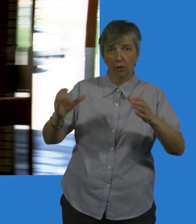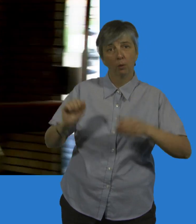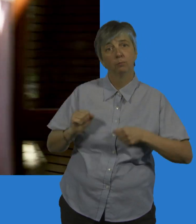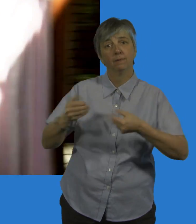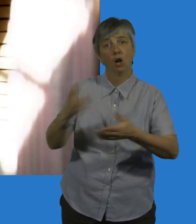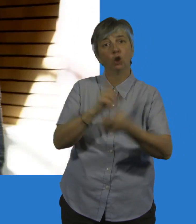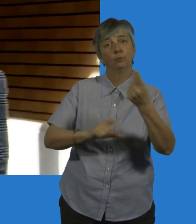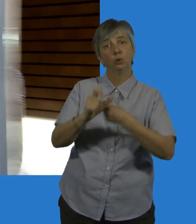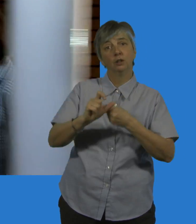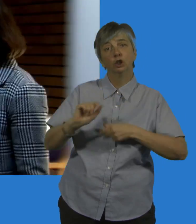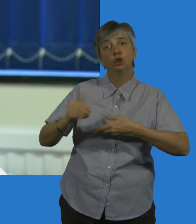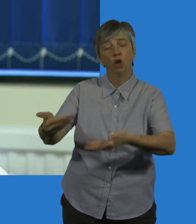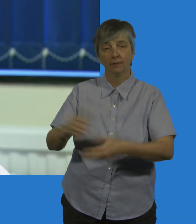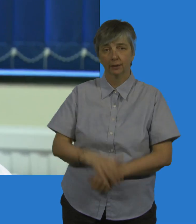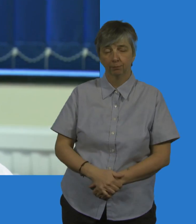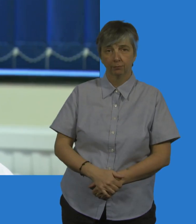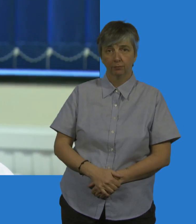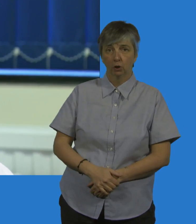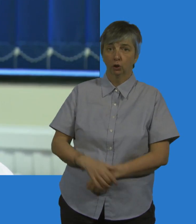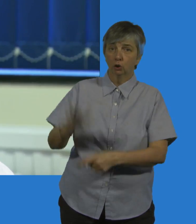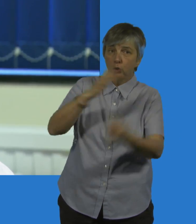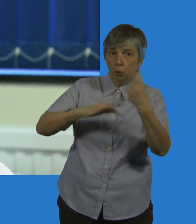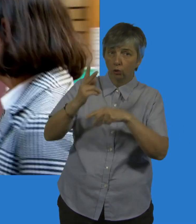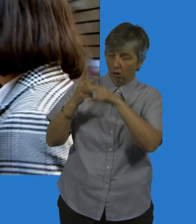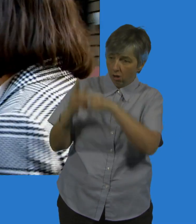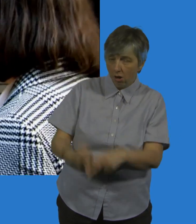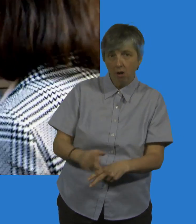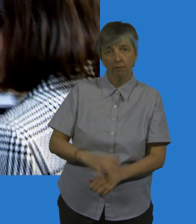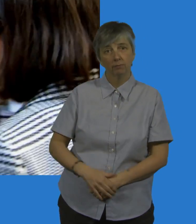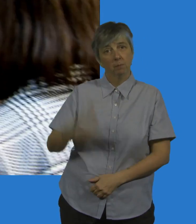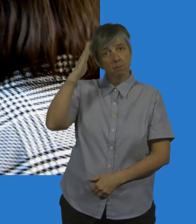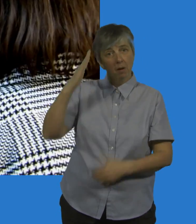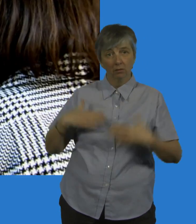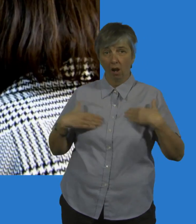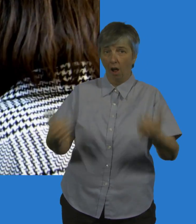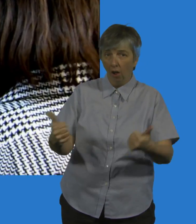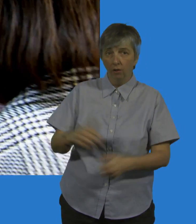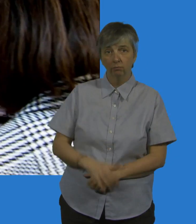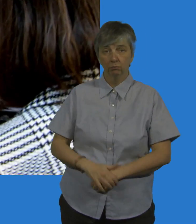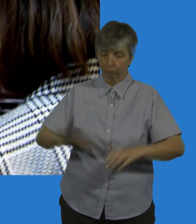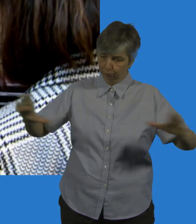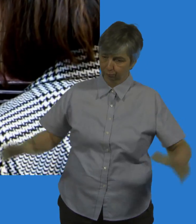services, social care, and mental health are aligned around the practices, and the practices